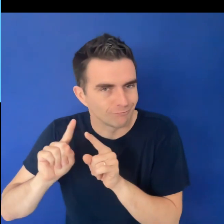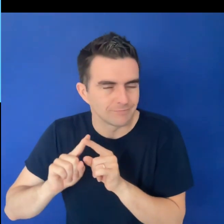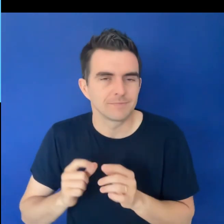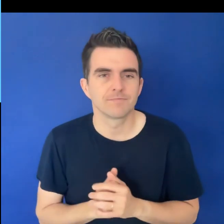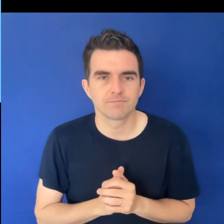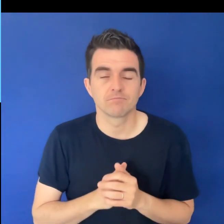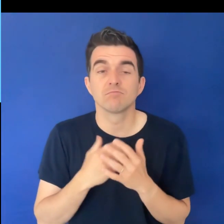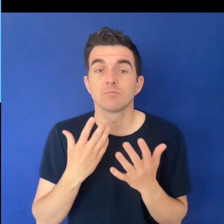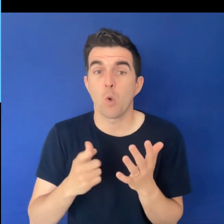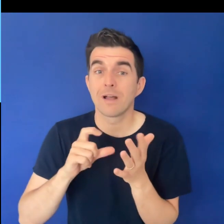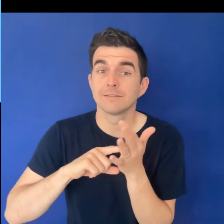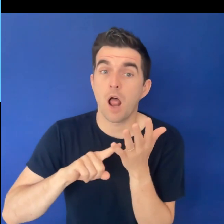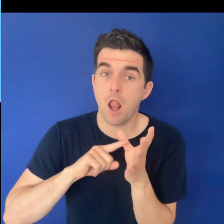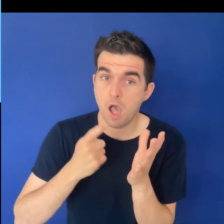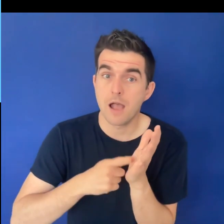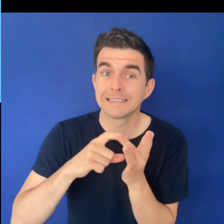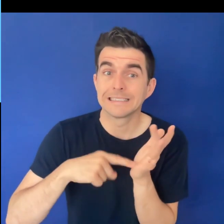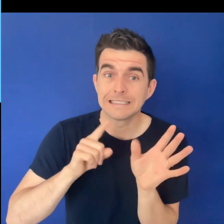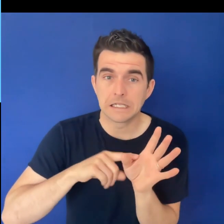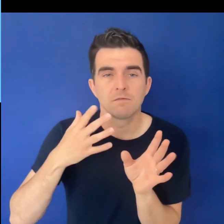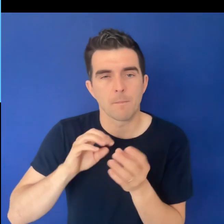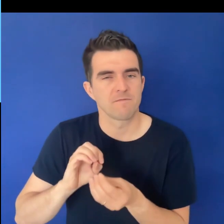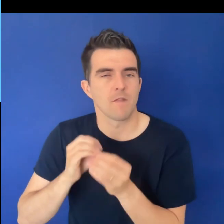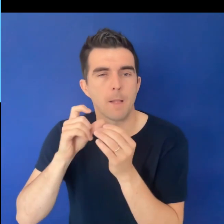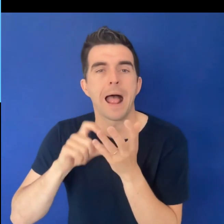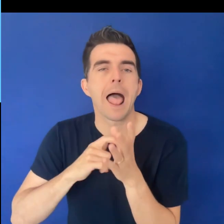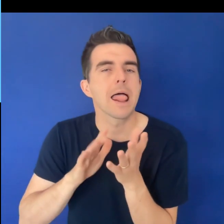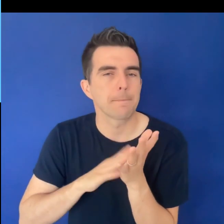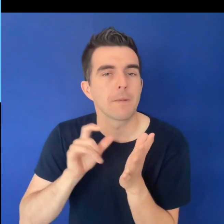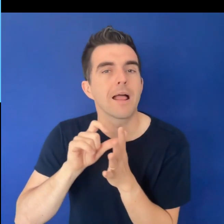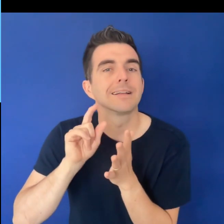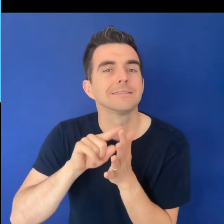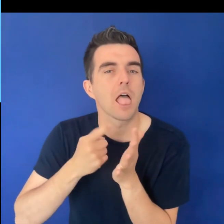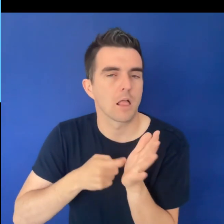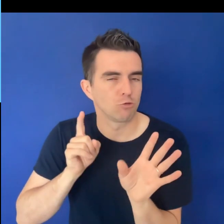Here is Cellular City, from developer Callum Deery.